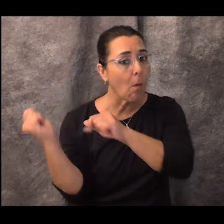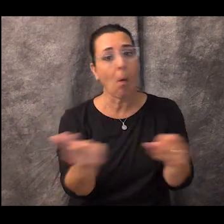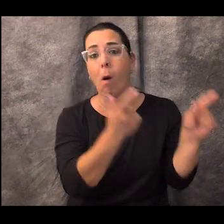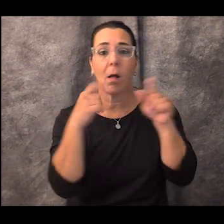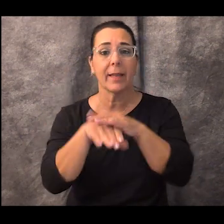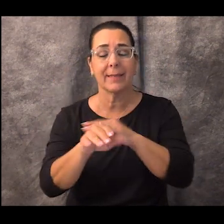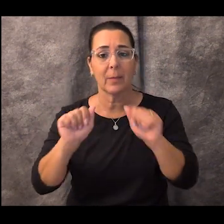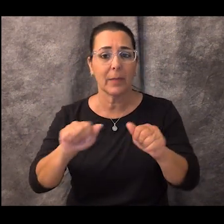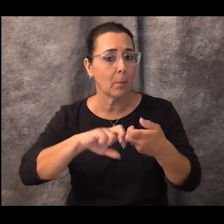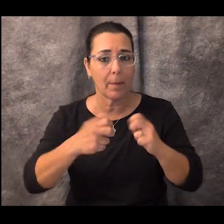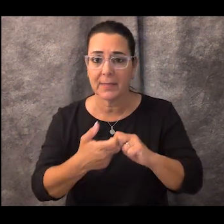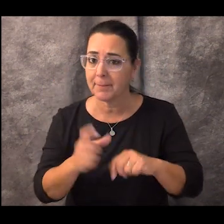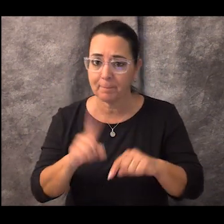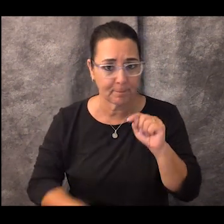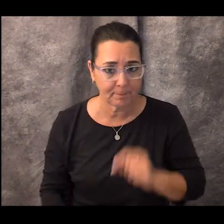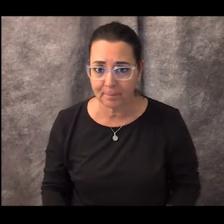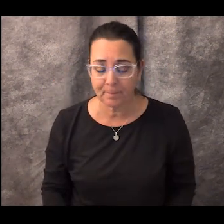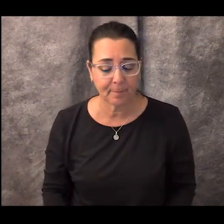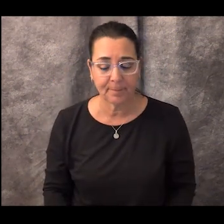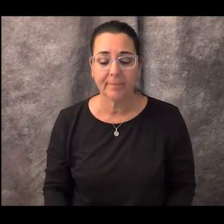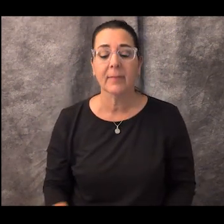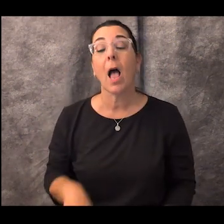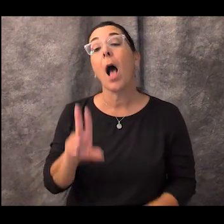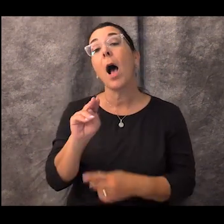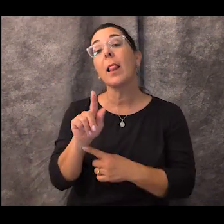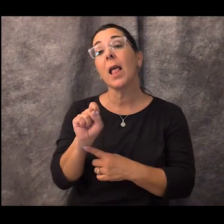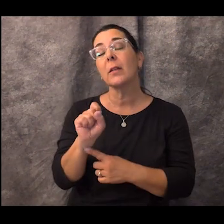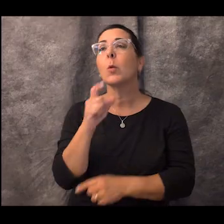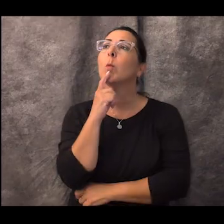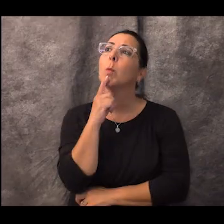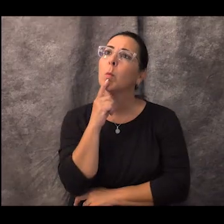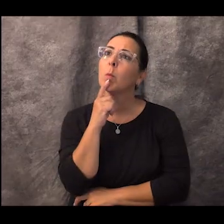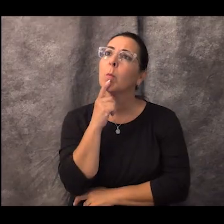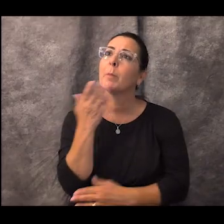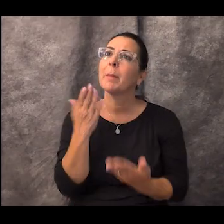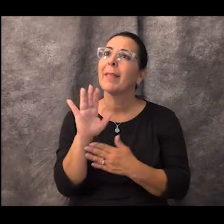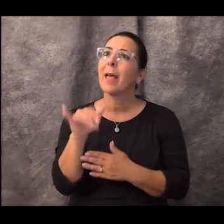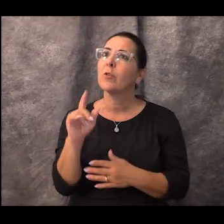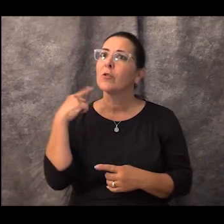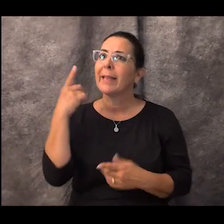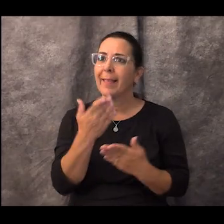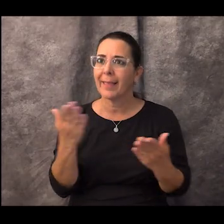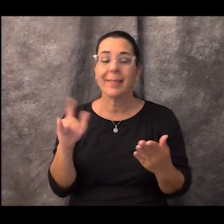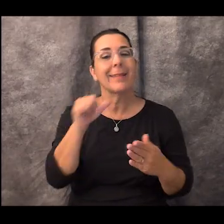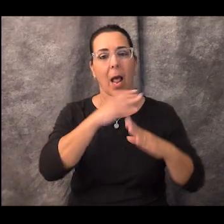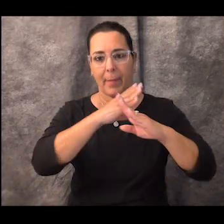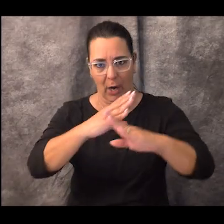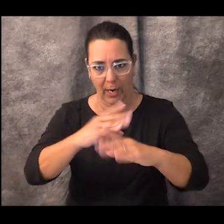Unless we make it work. That might be maybe the wild thing I found out about. Okay, this is not a barrier, but it's a wild thing